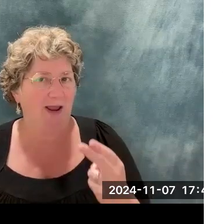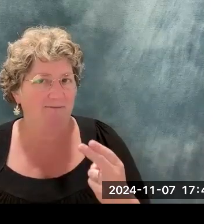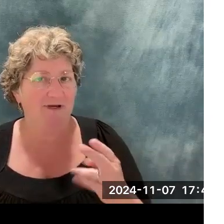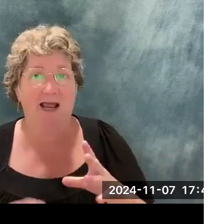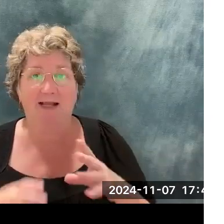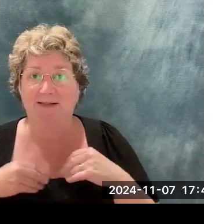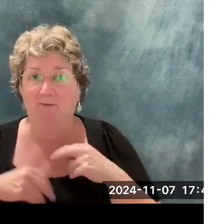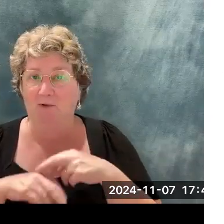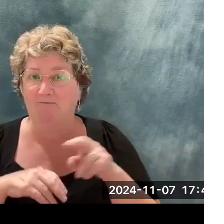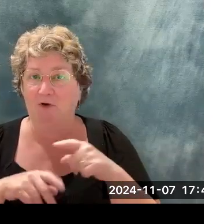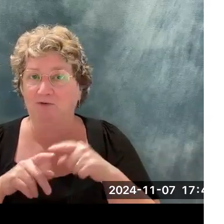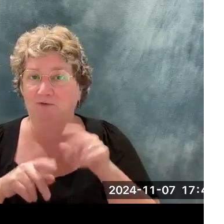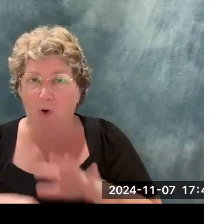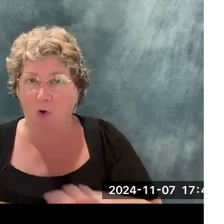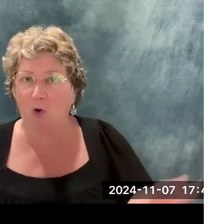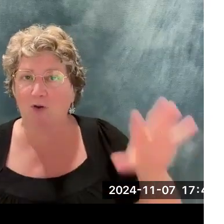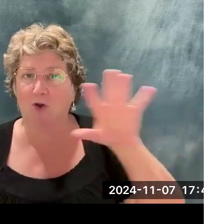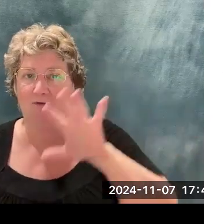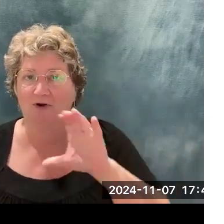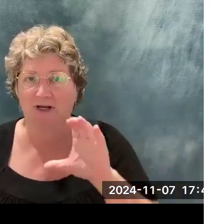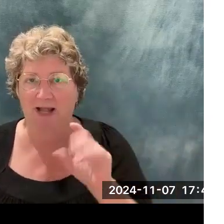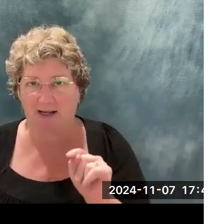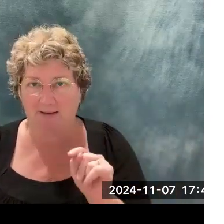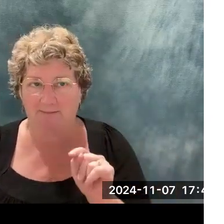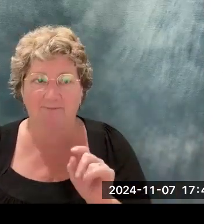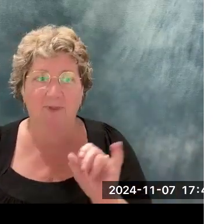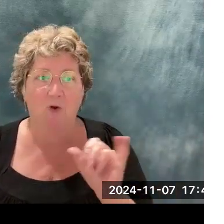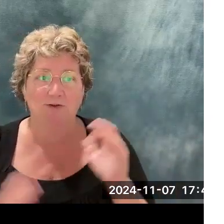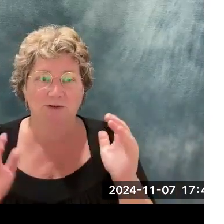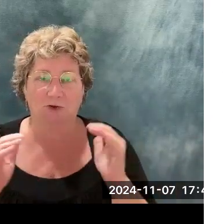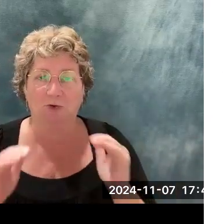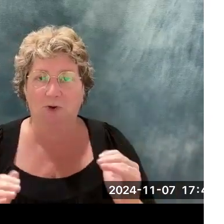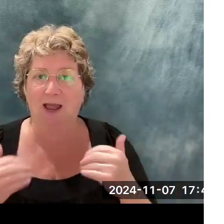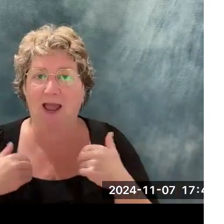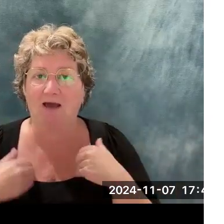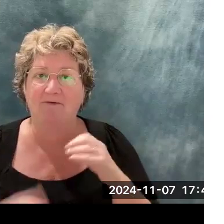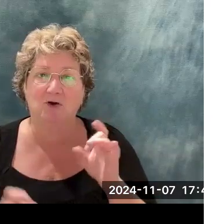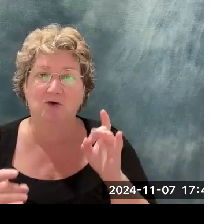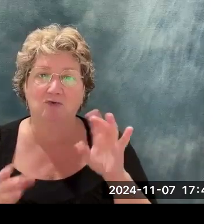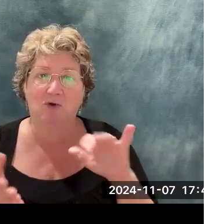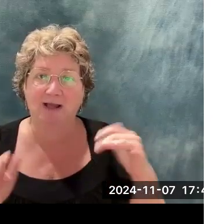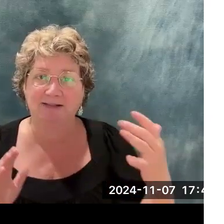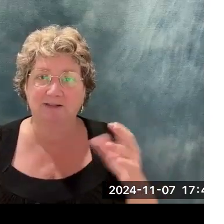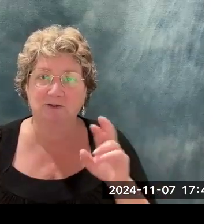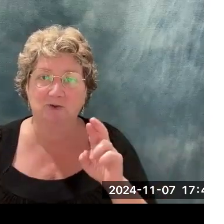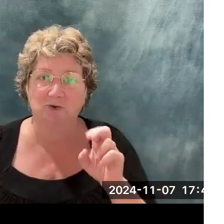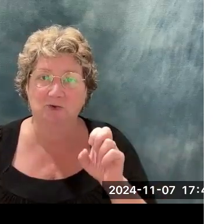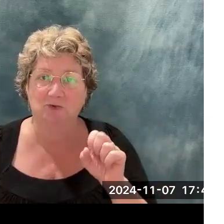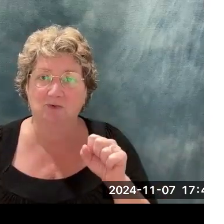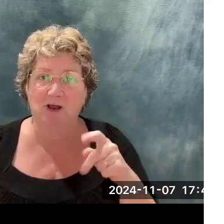We also have a number of crisis respite beds, so there are 100 beds in our state, and the